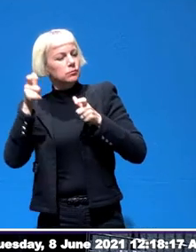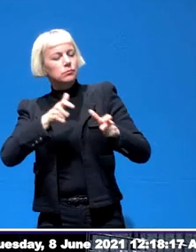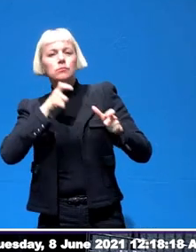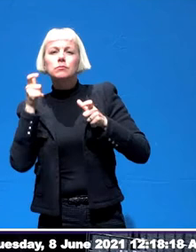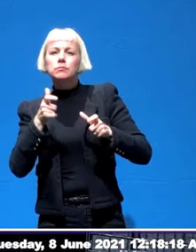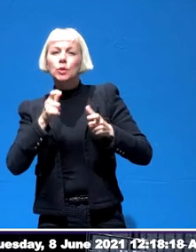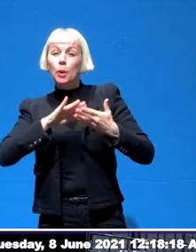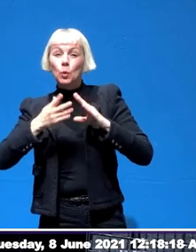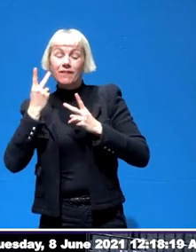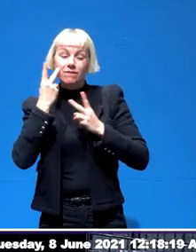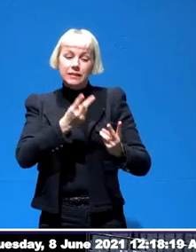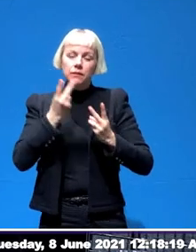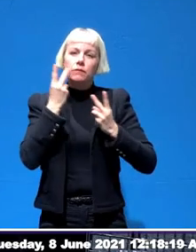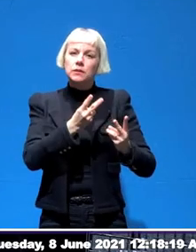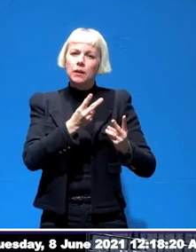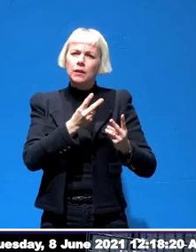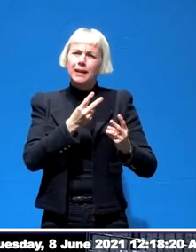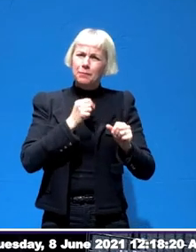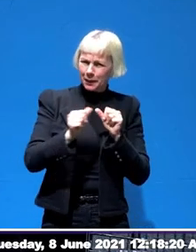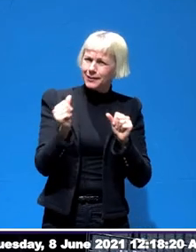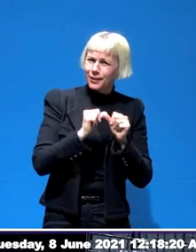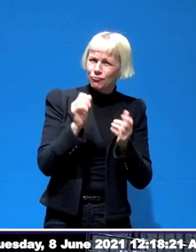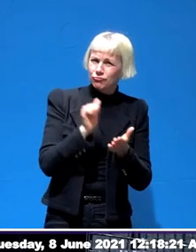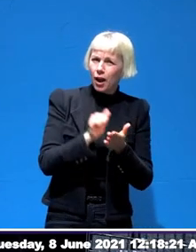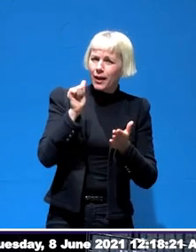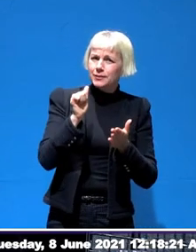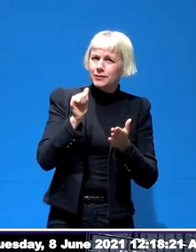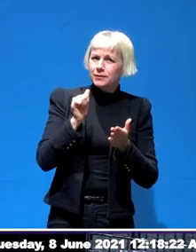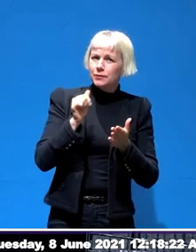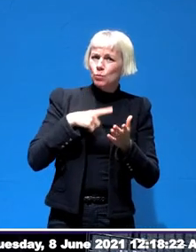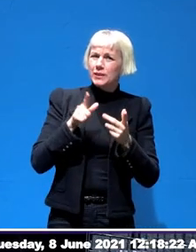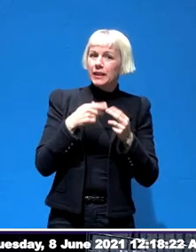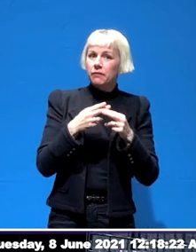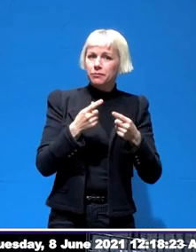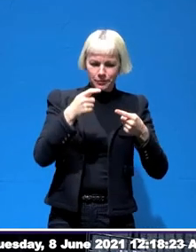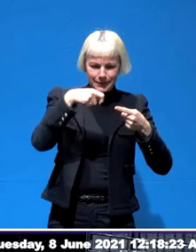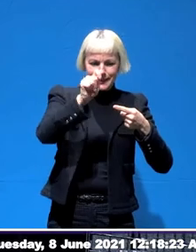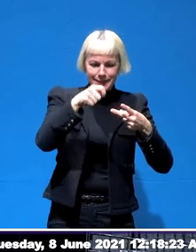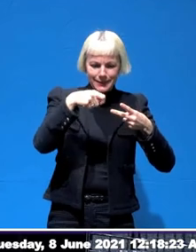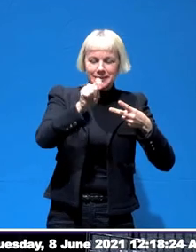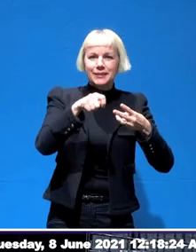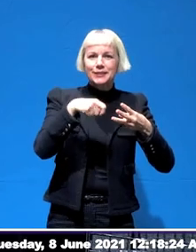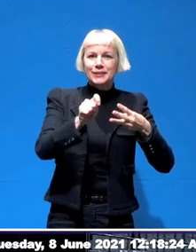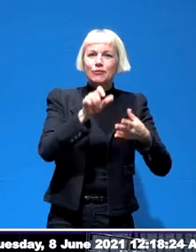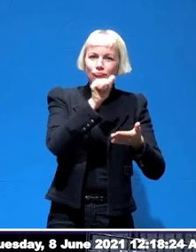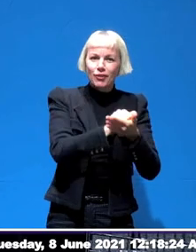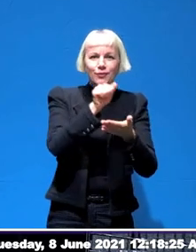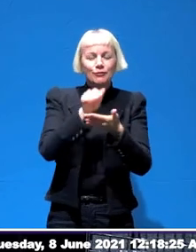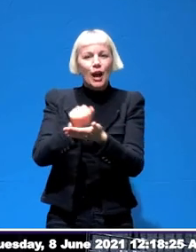Wouldn't that remove any debate about needing --- if we can get those things right?